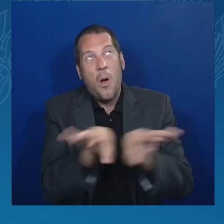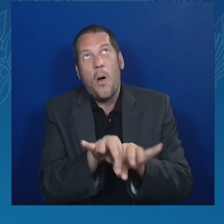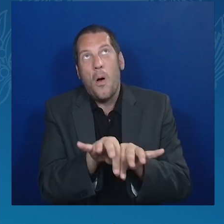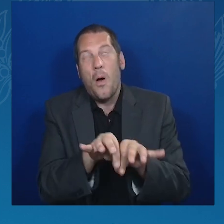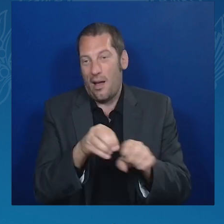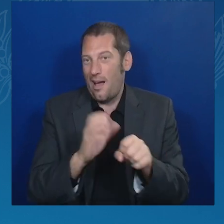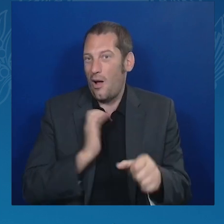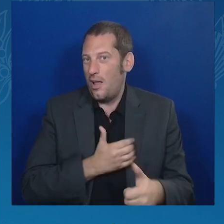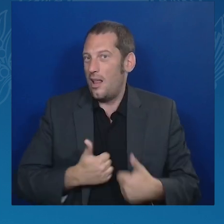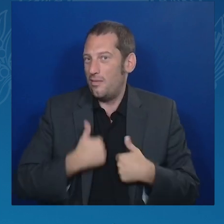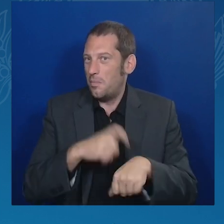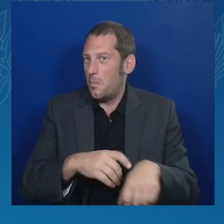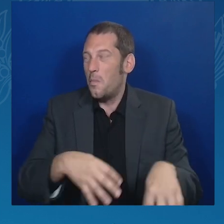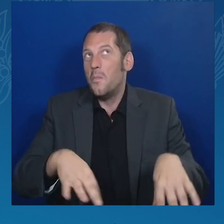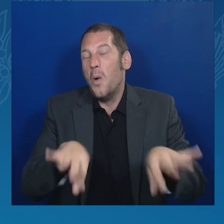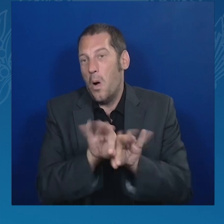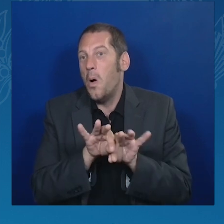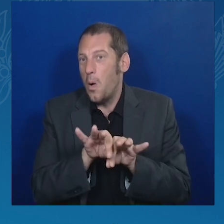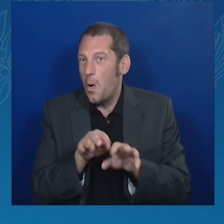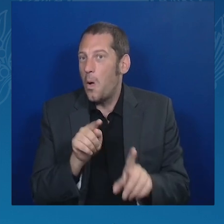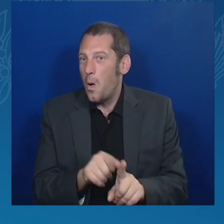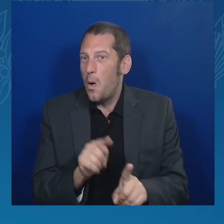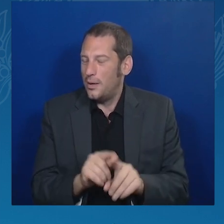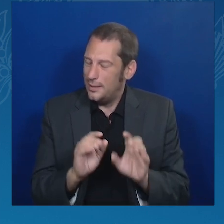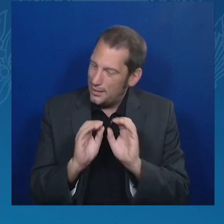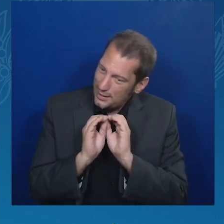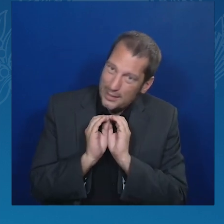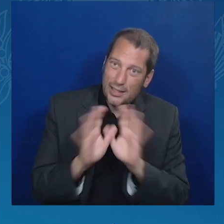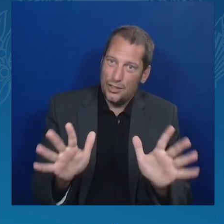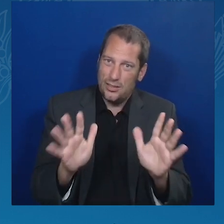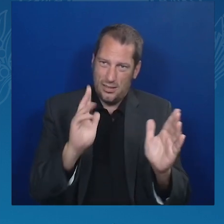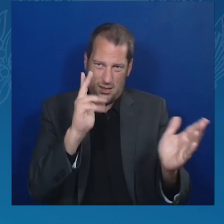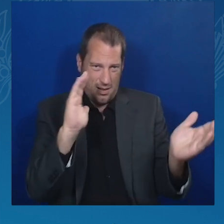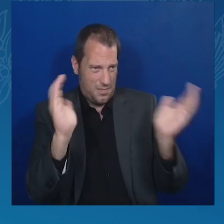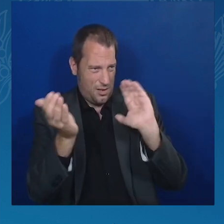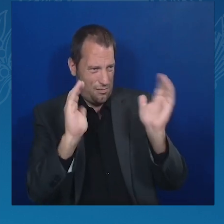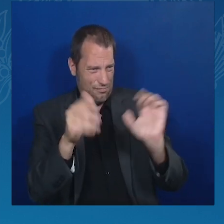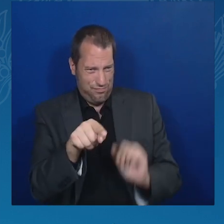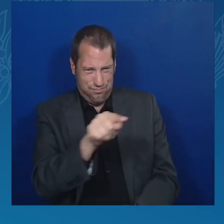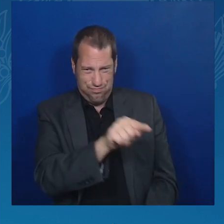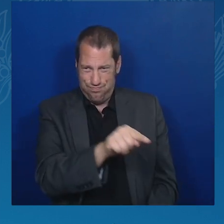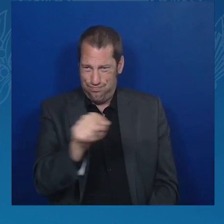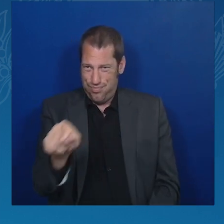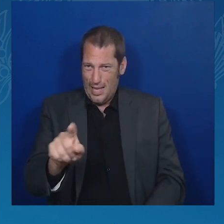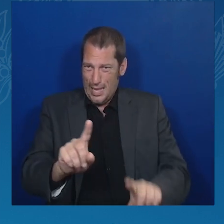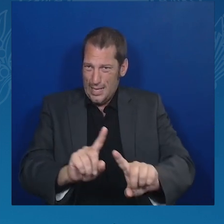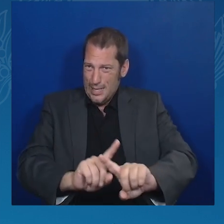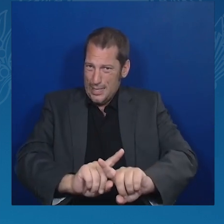And there is a very clear contrast between who we have looked out for